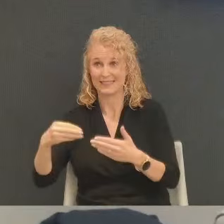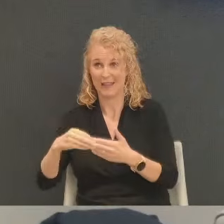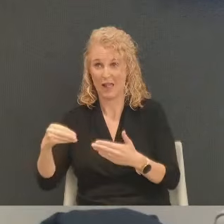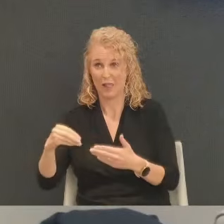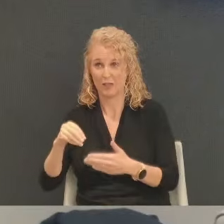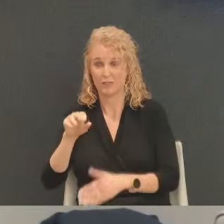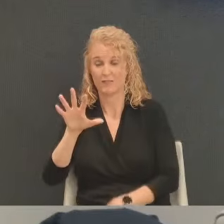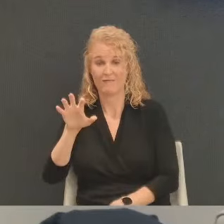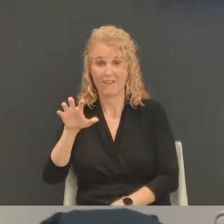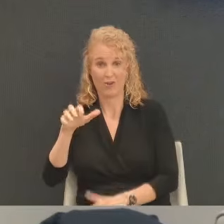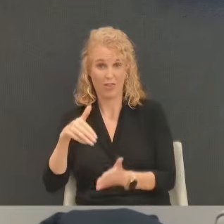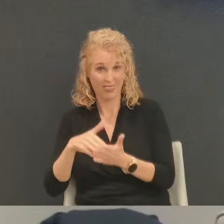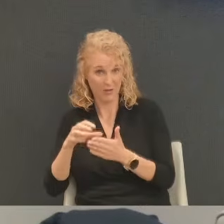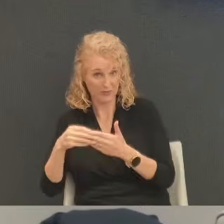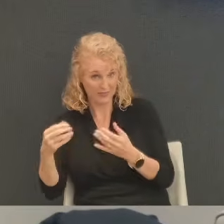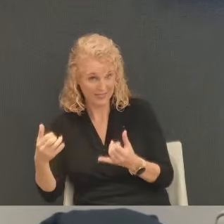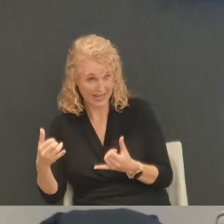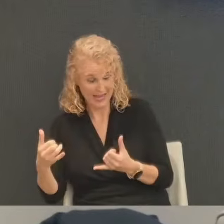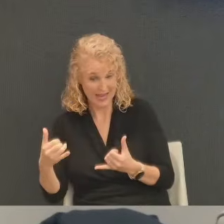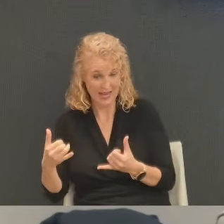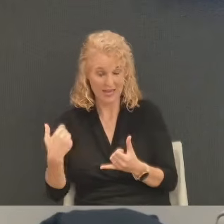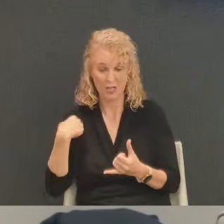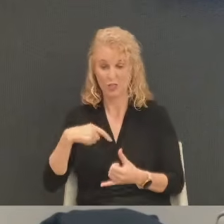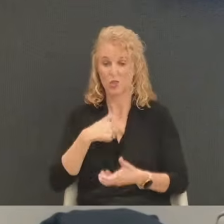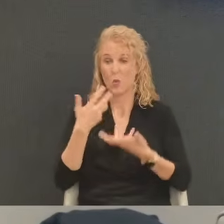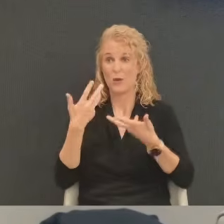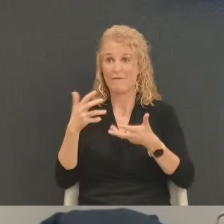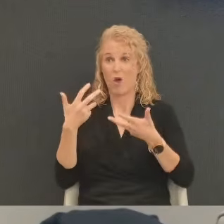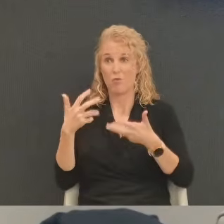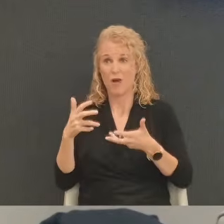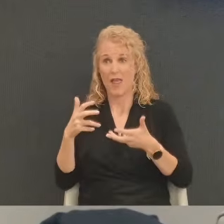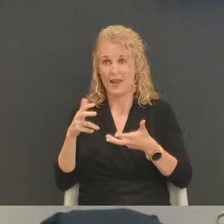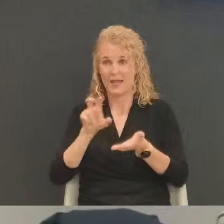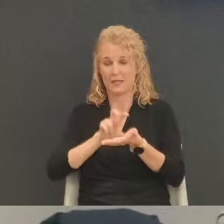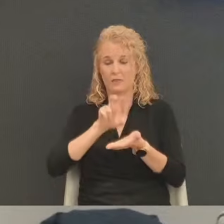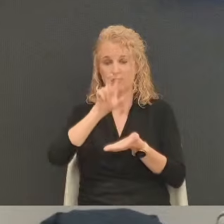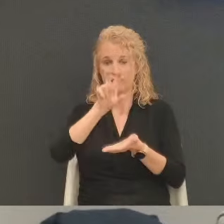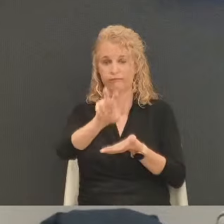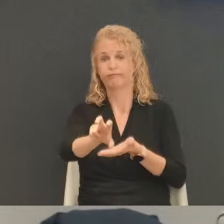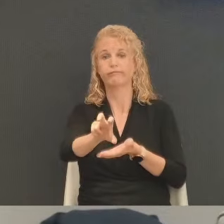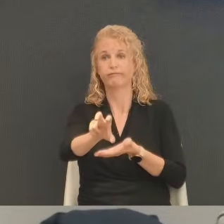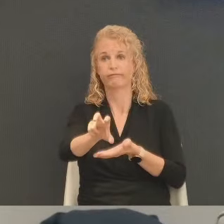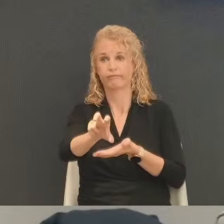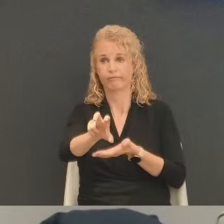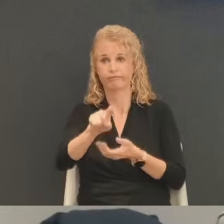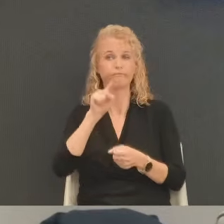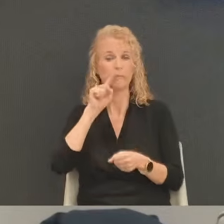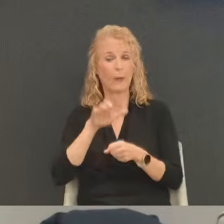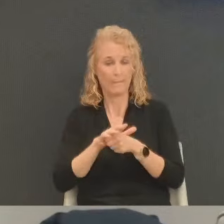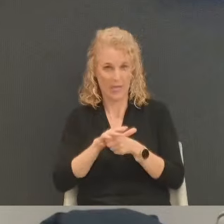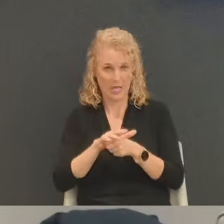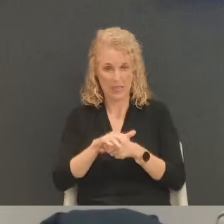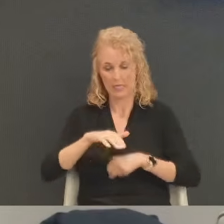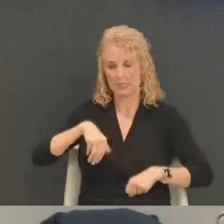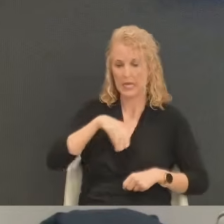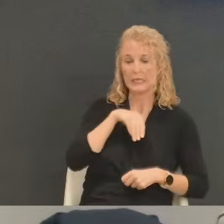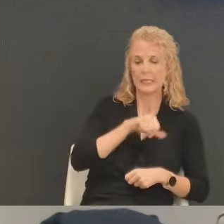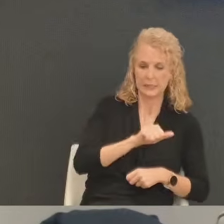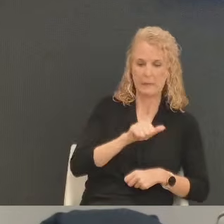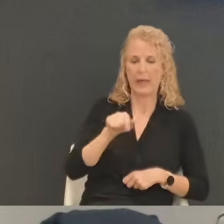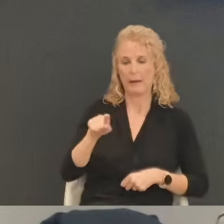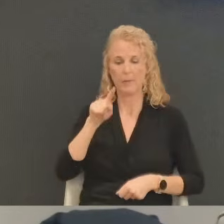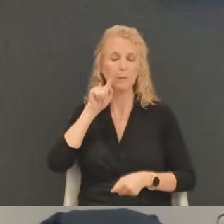today. that was not allocated. We've already committed, but we have not spent 72 million. I